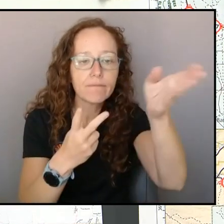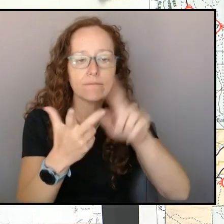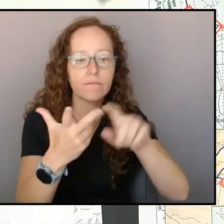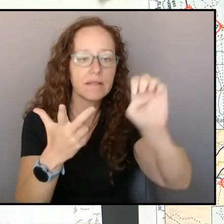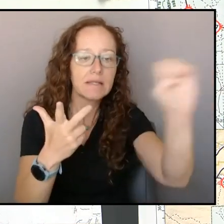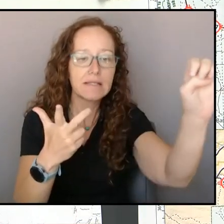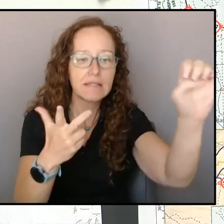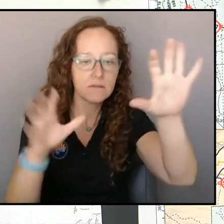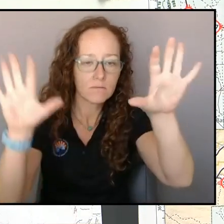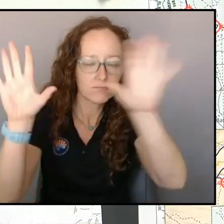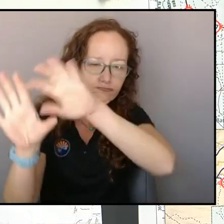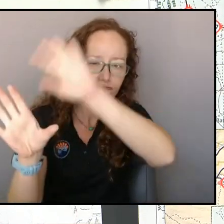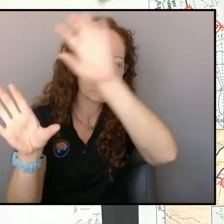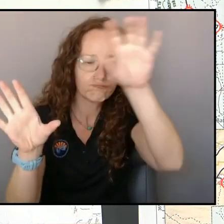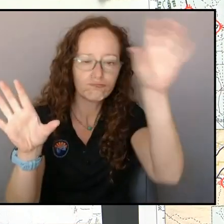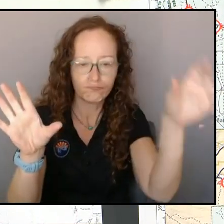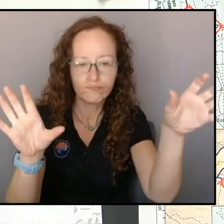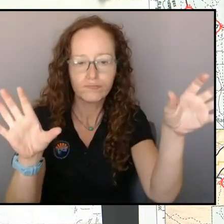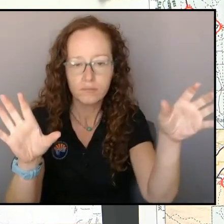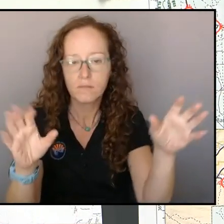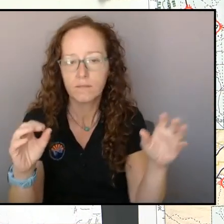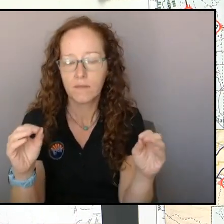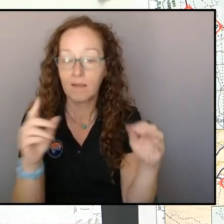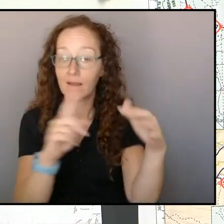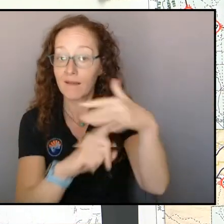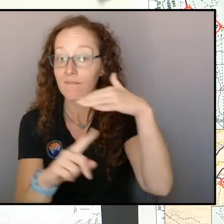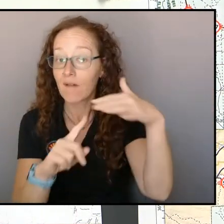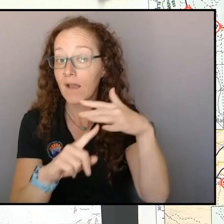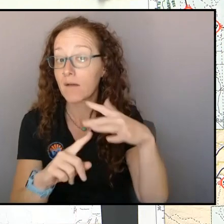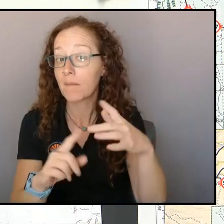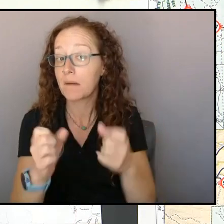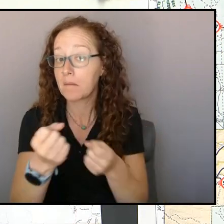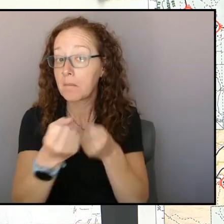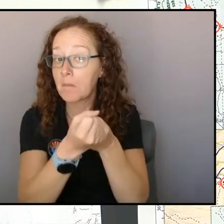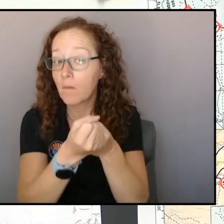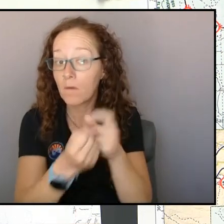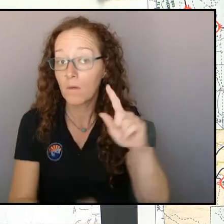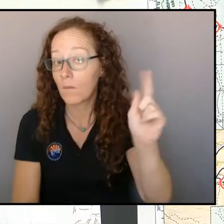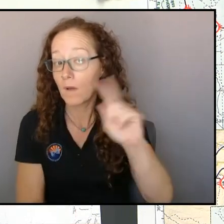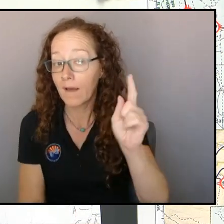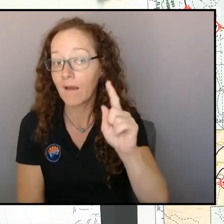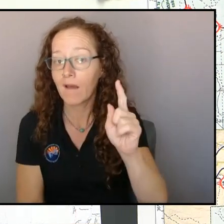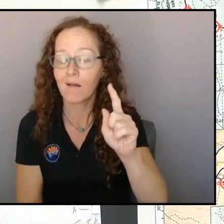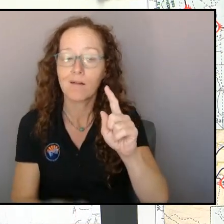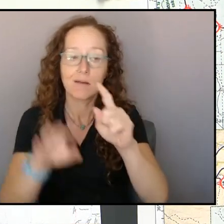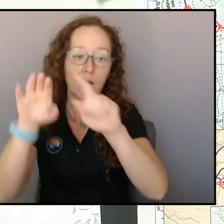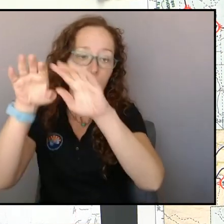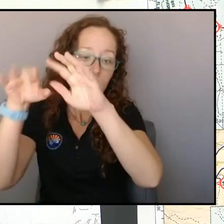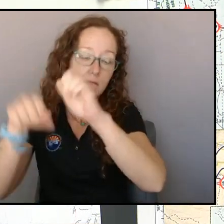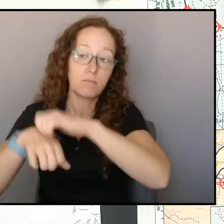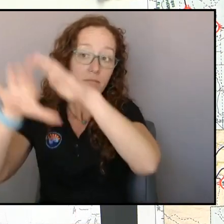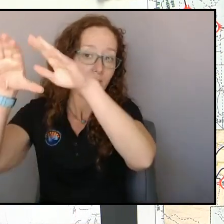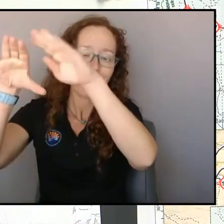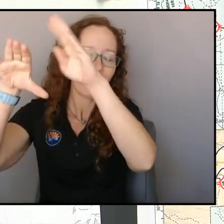the more favorable environment is going to be as we get into the flatter terrain out here. But that doesn't mean that